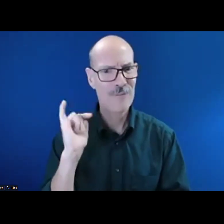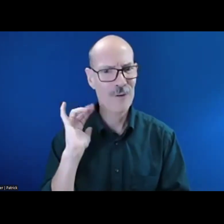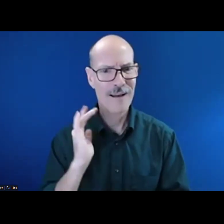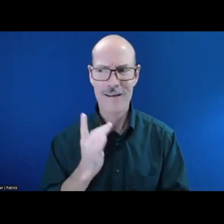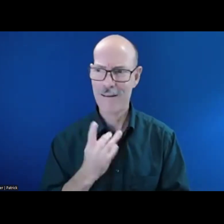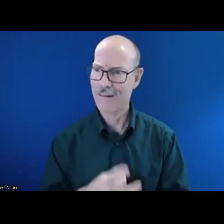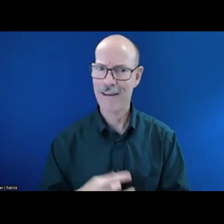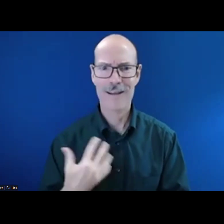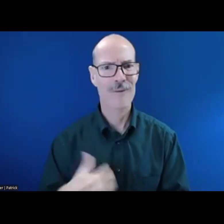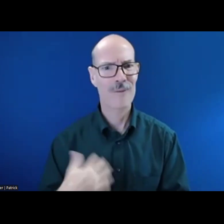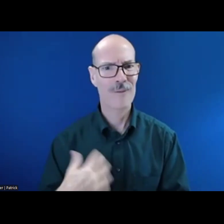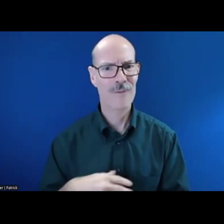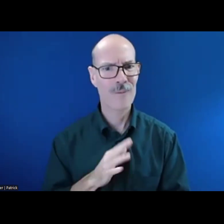Yep, exactly.